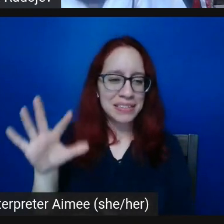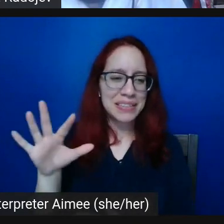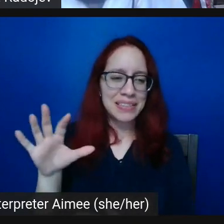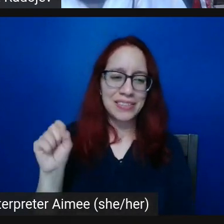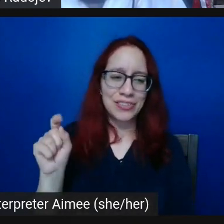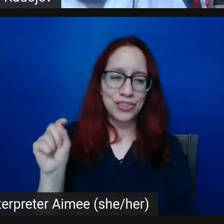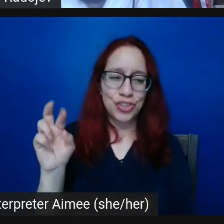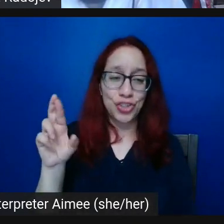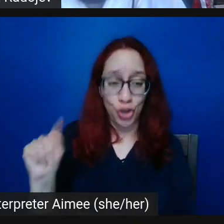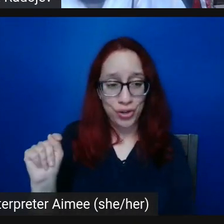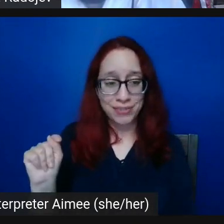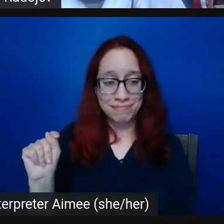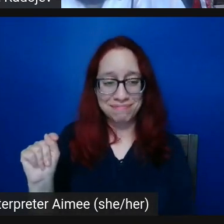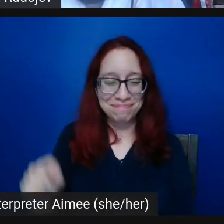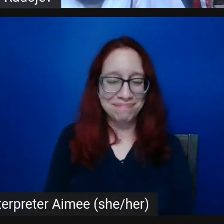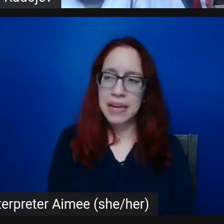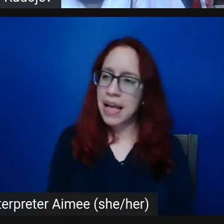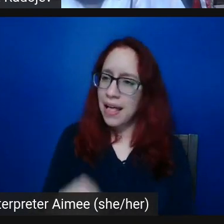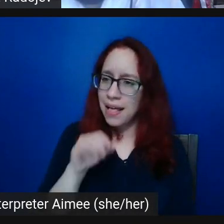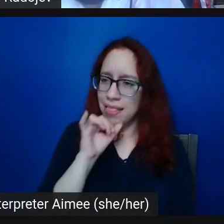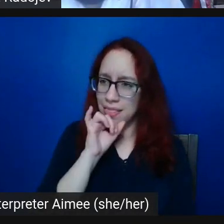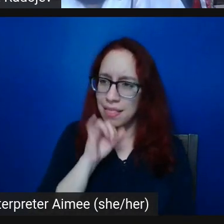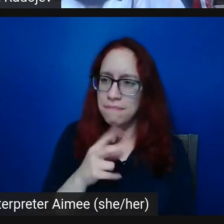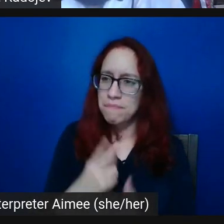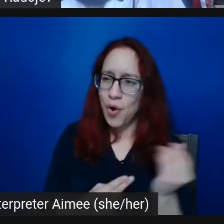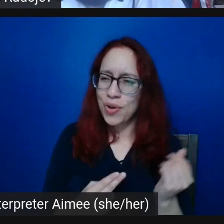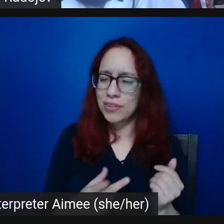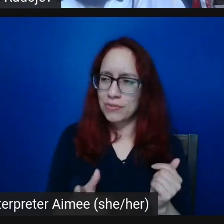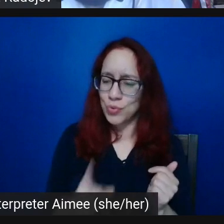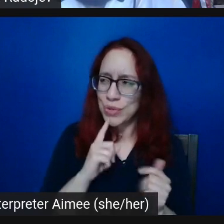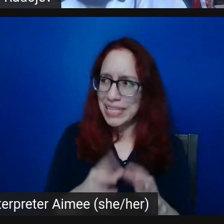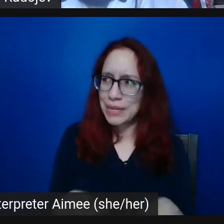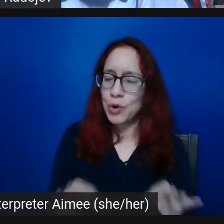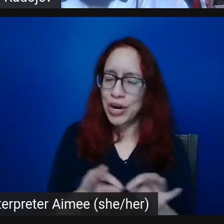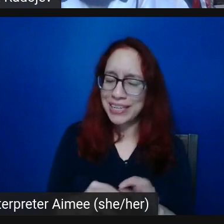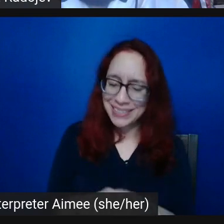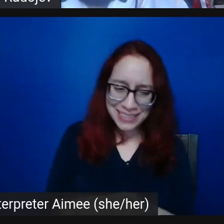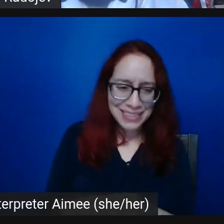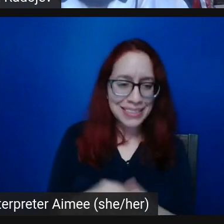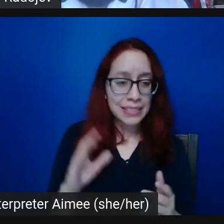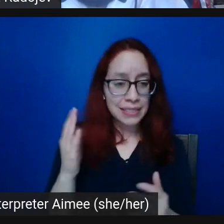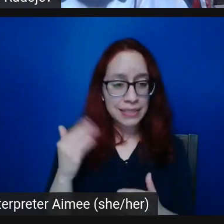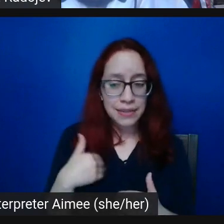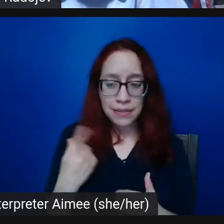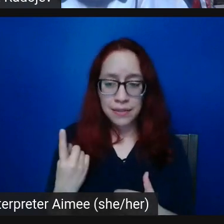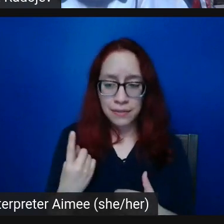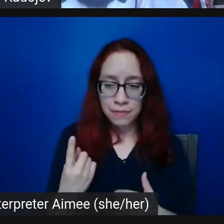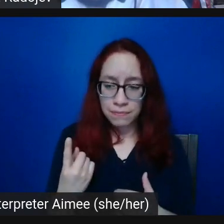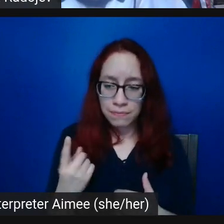I love that. I love both of those. Those are so important. It looks like we have a question submission.